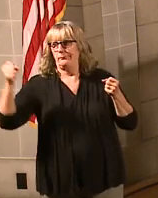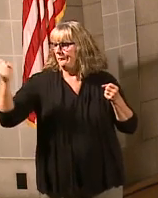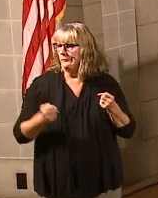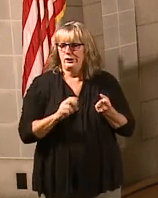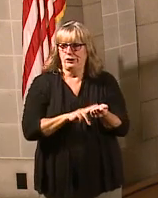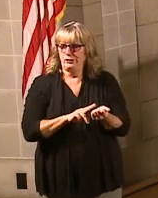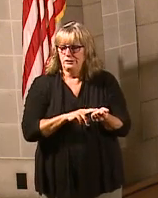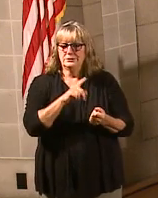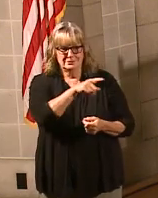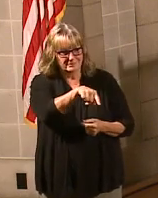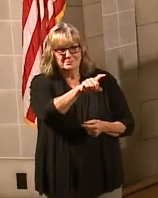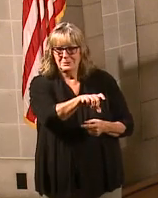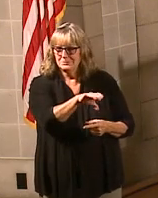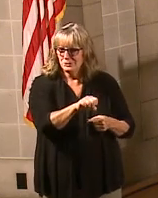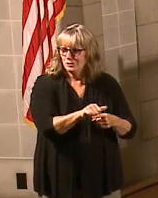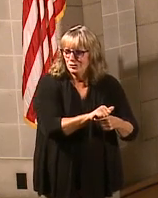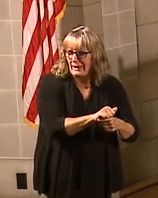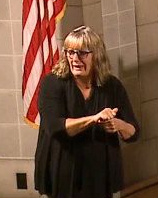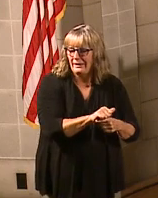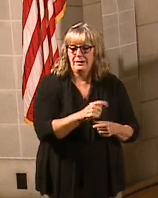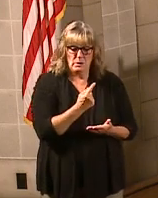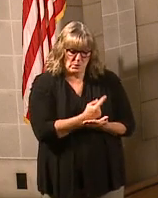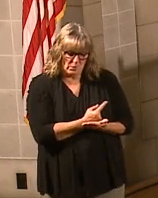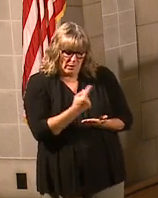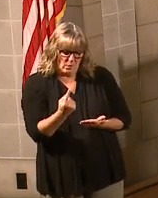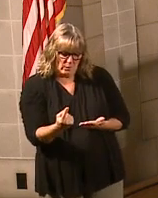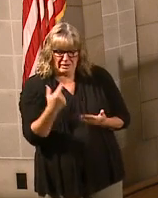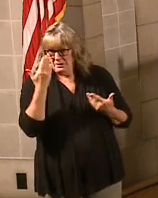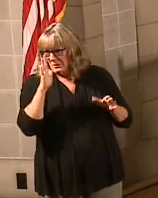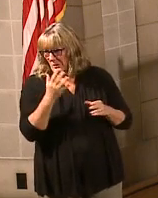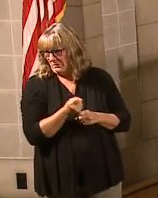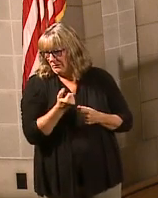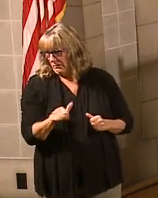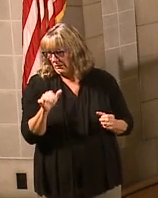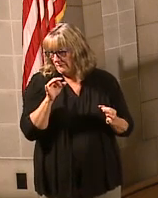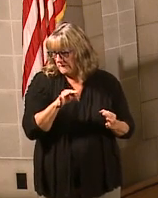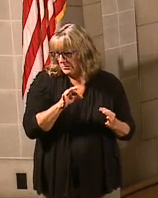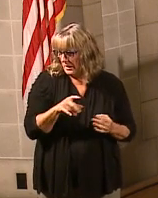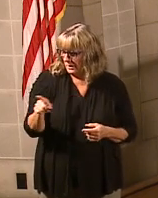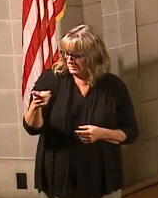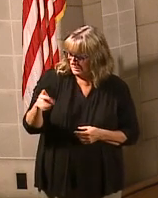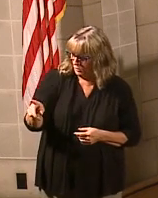JUST MADE, YOU DON'T MAGICALLY GENERATE A BUNCH OF NURSES. THIS IS SOMETHING THAT HAS TO BE